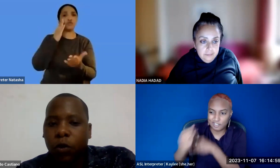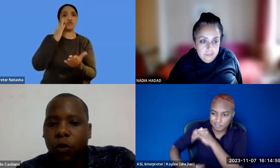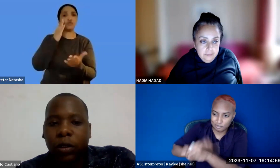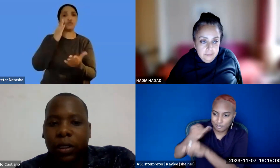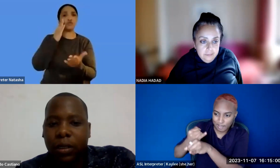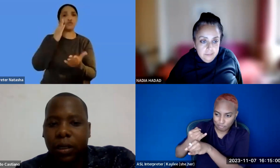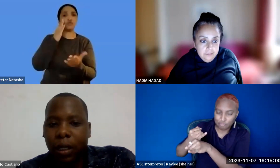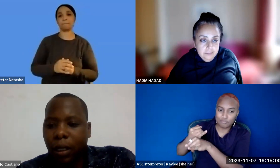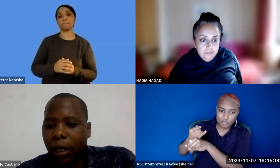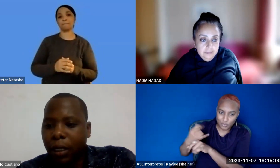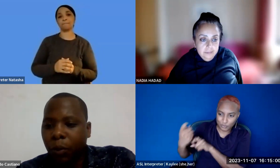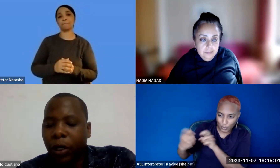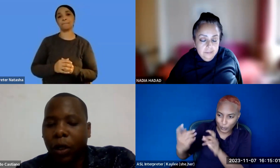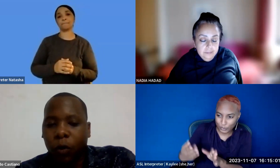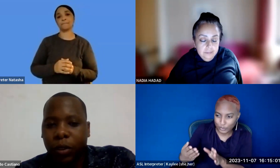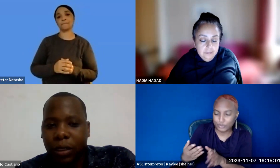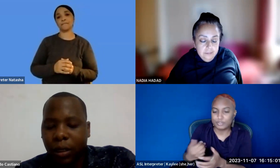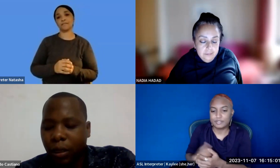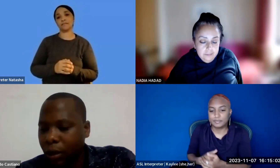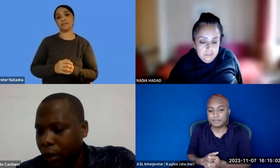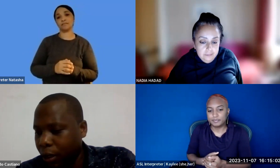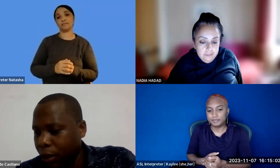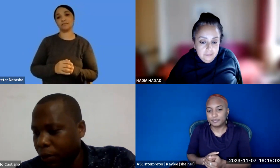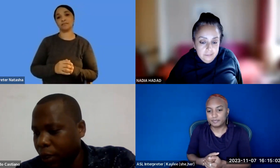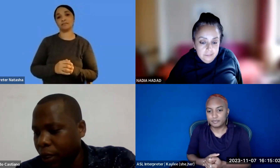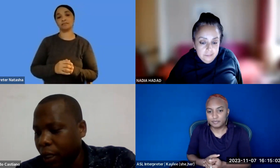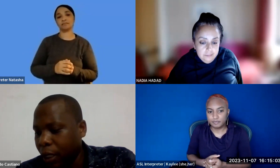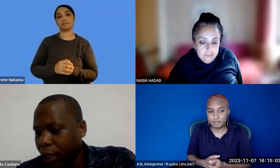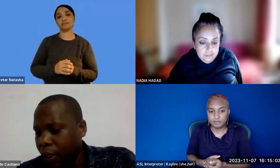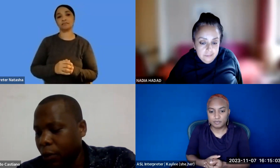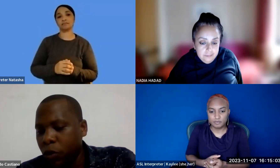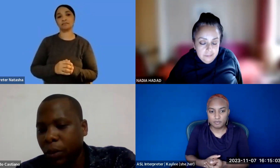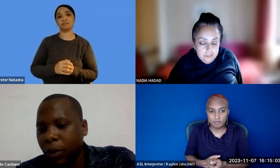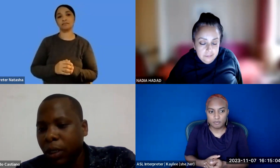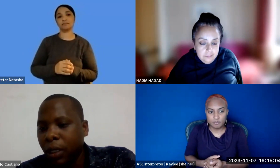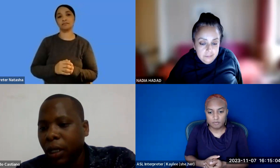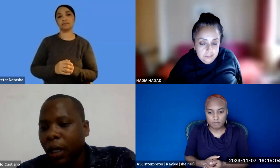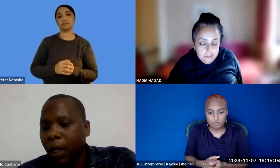So FAMOD is an umbrella OPD in Mozambique.